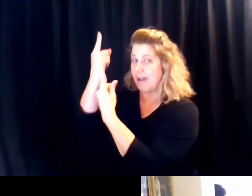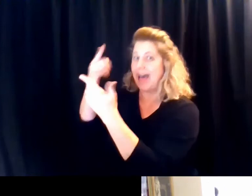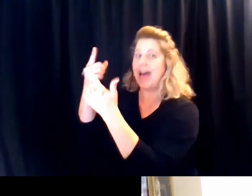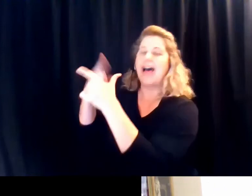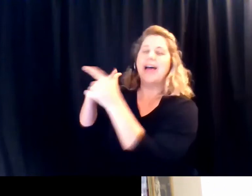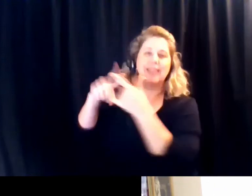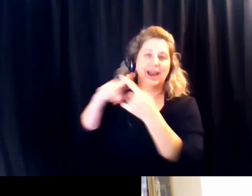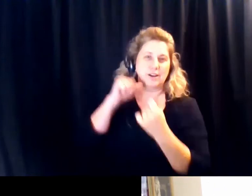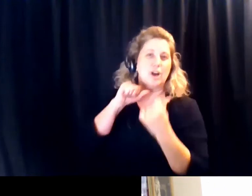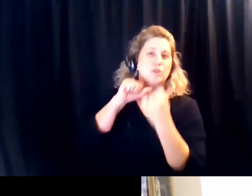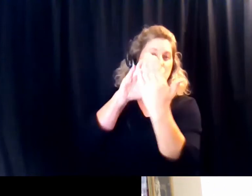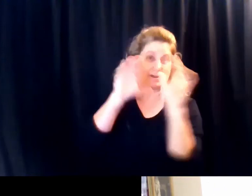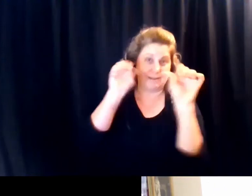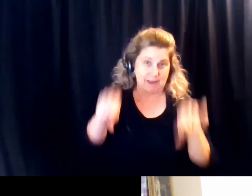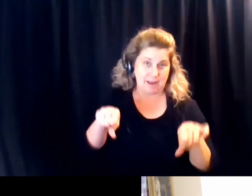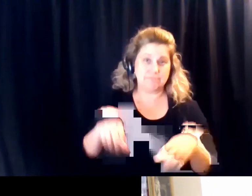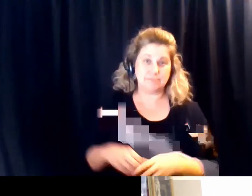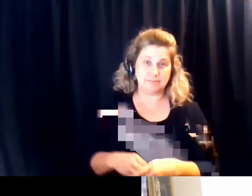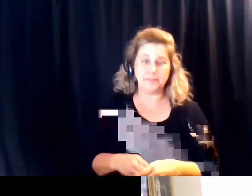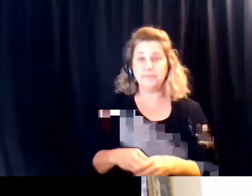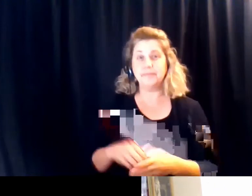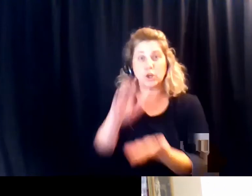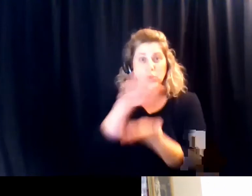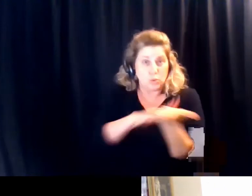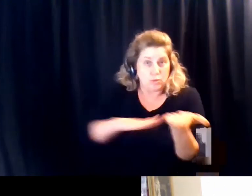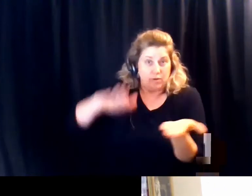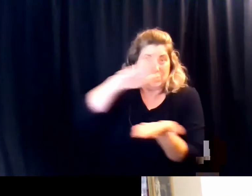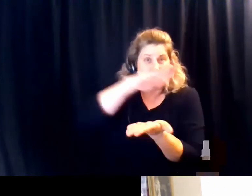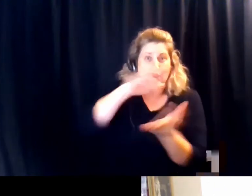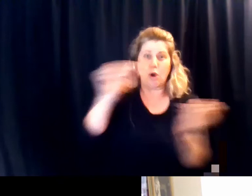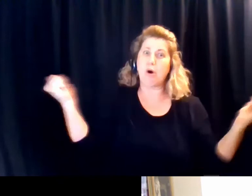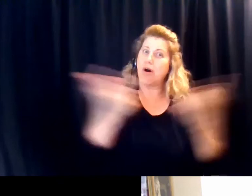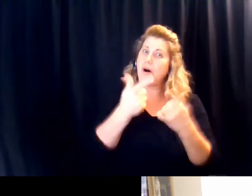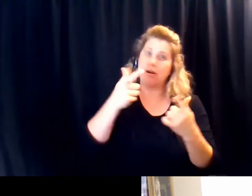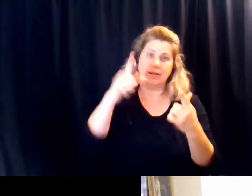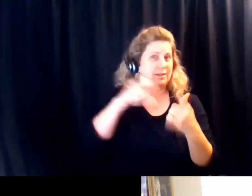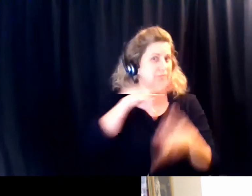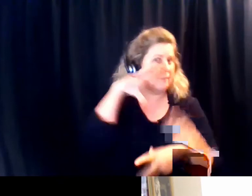Judith Heumann: And these are issues we have to be concerned about. And you see this also in the Latino community.